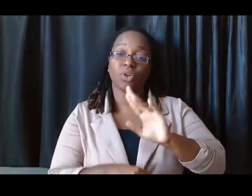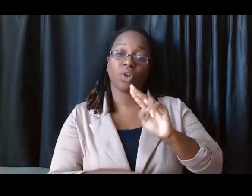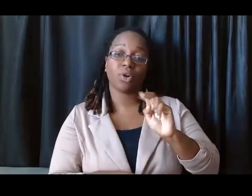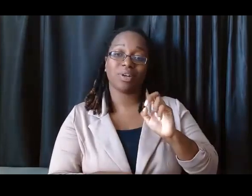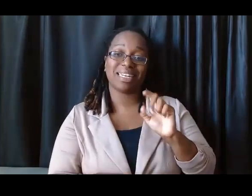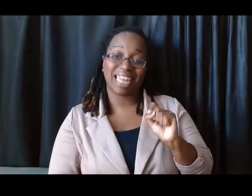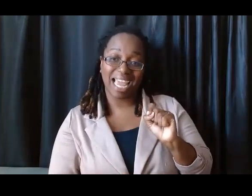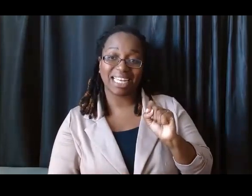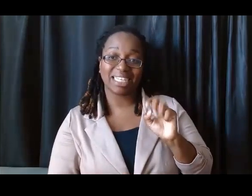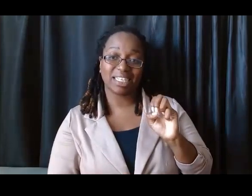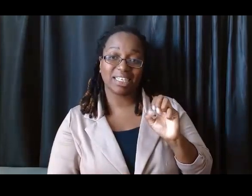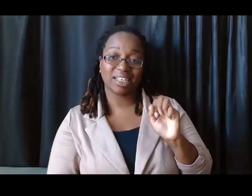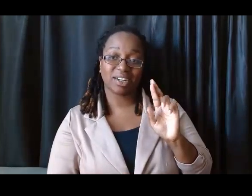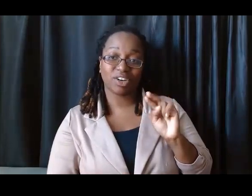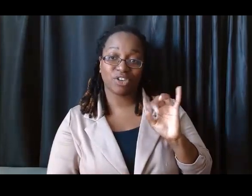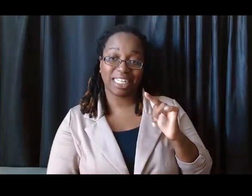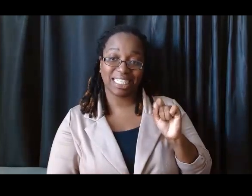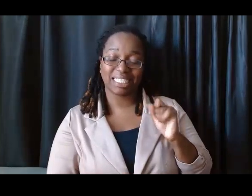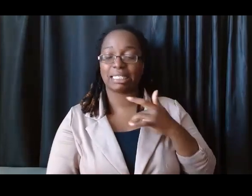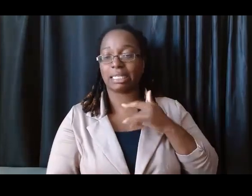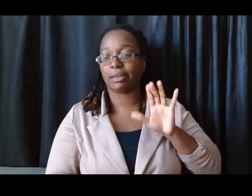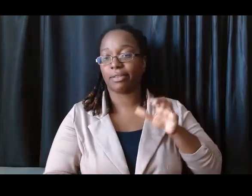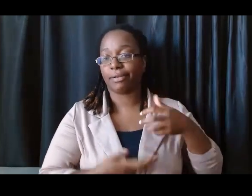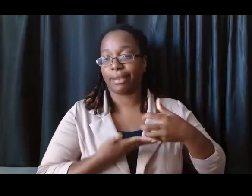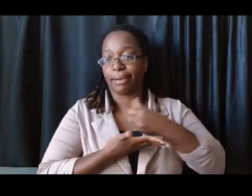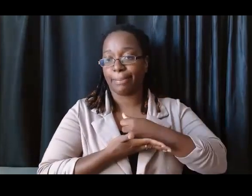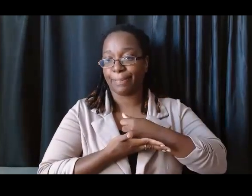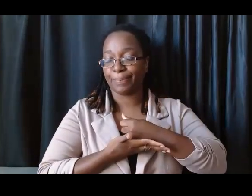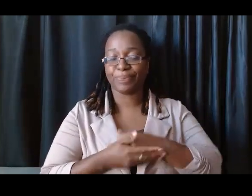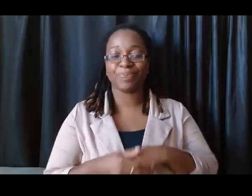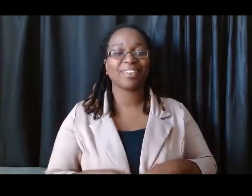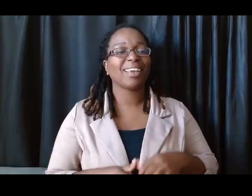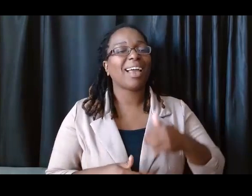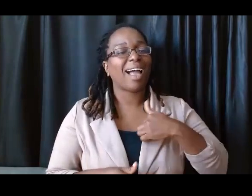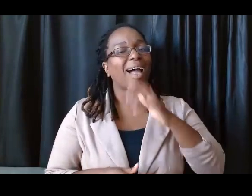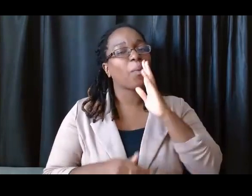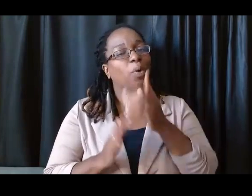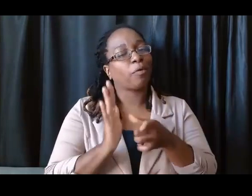self-employment are considered their earnings. And I'm going to review some details about